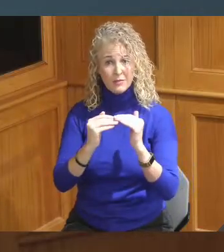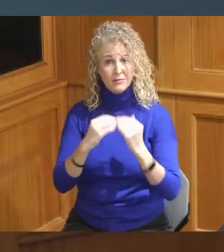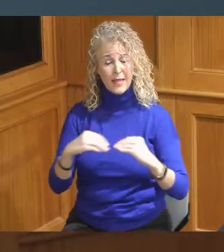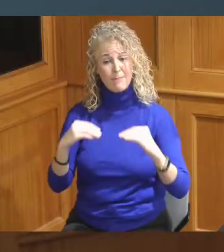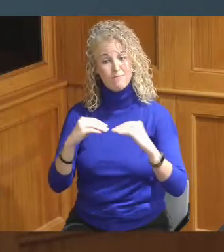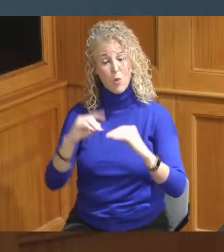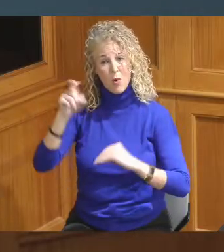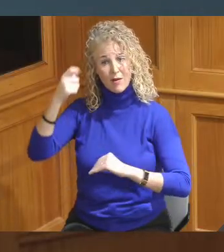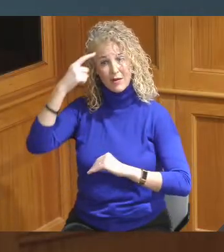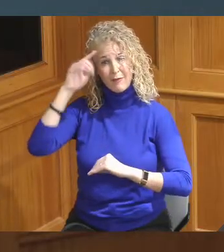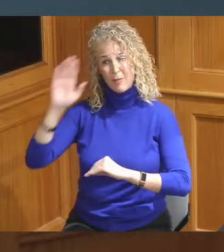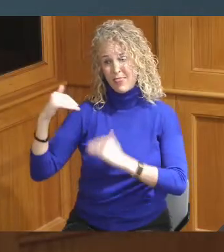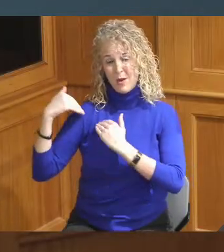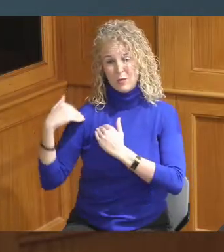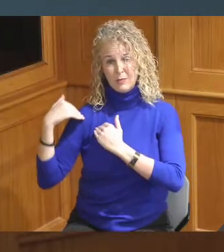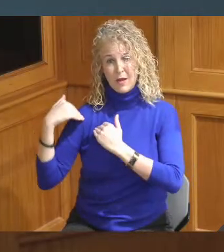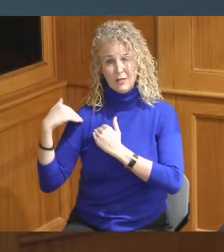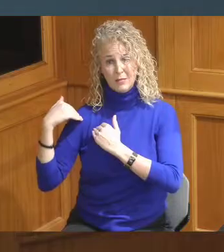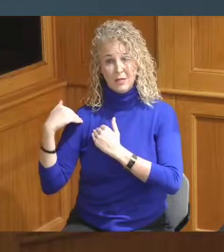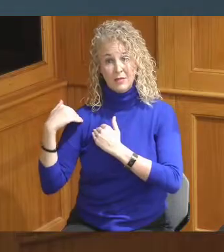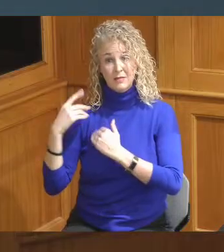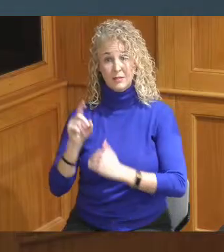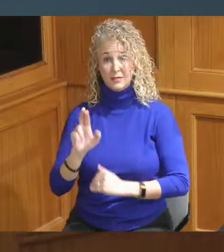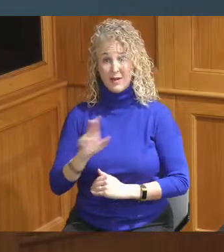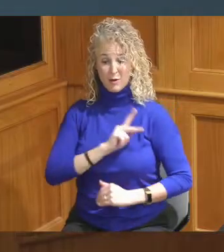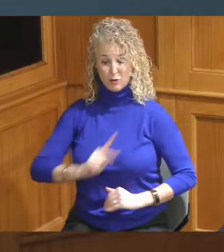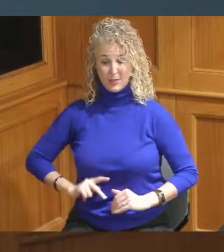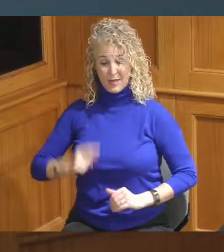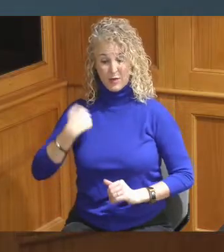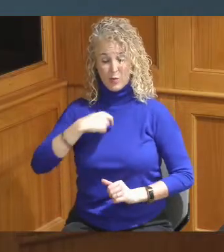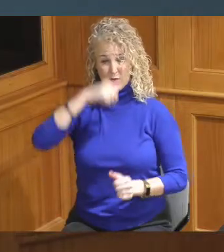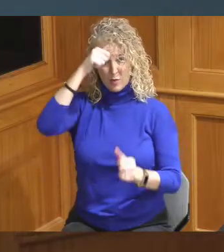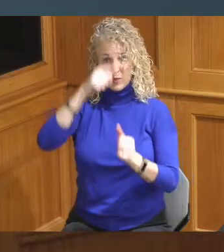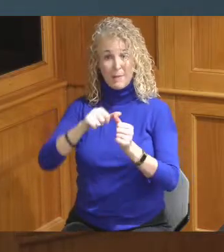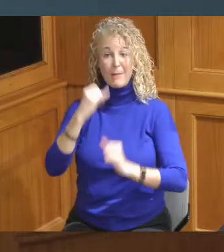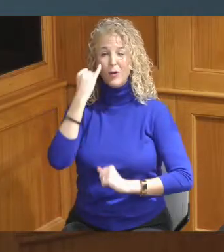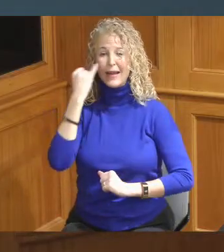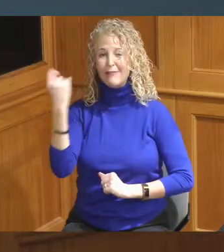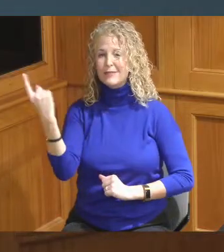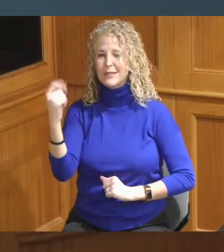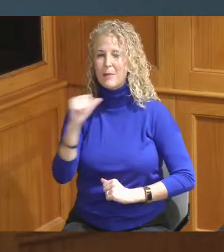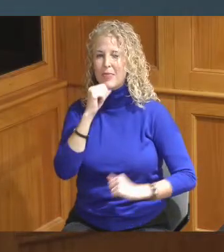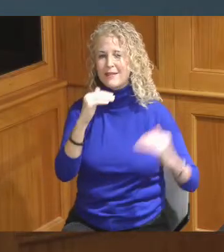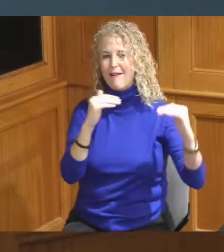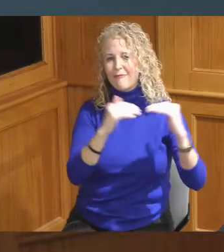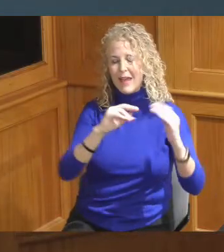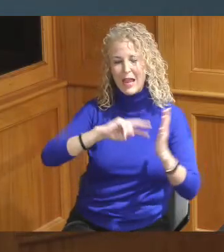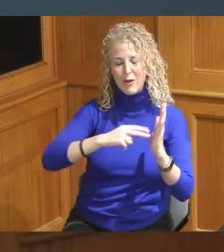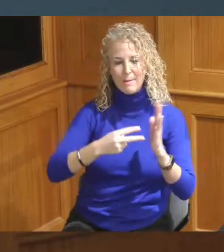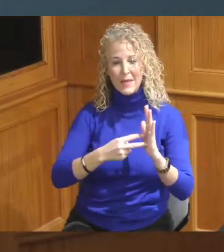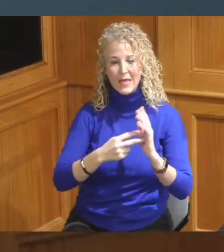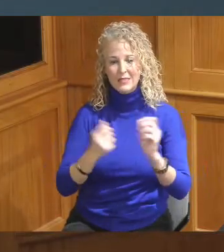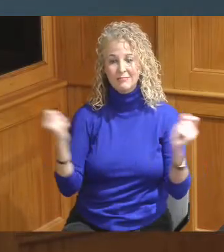government. Dr. King reminded us that injustice anywhere is a threat to justice everywhere. And